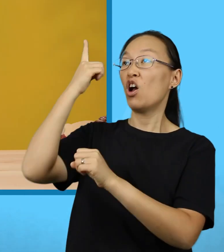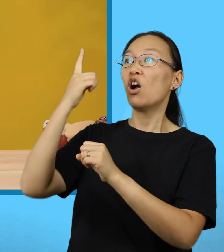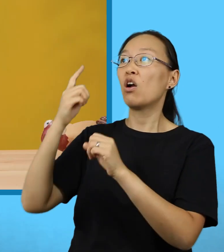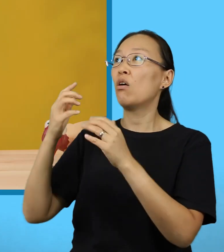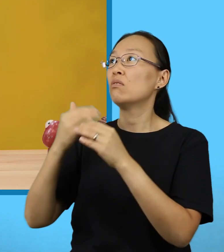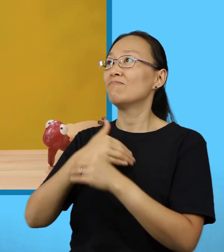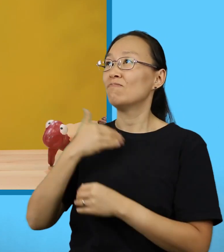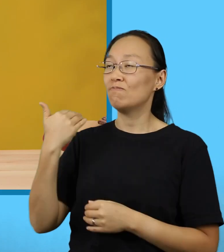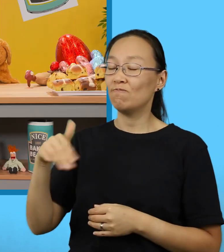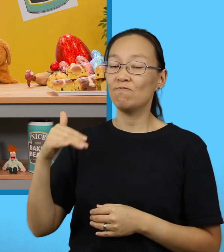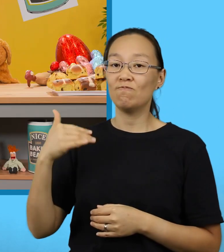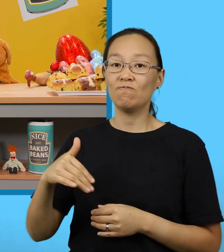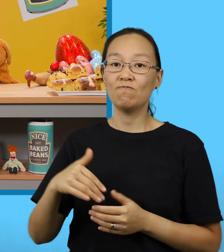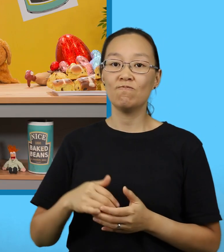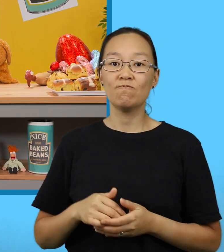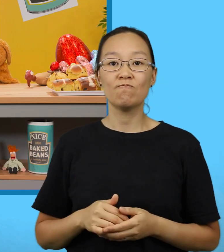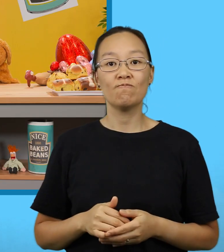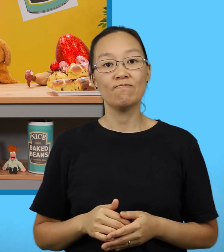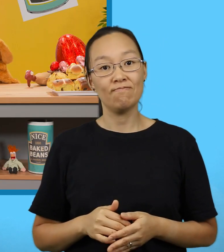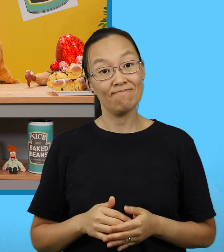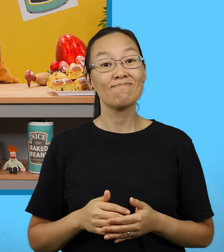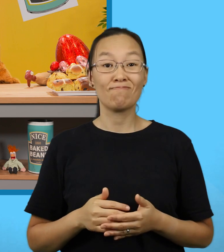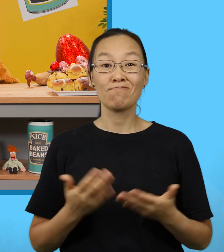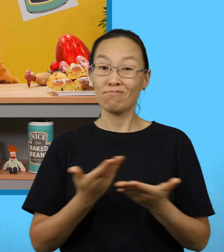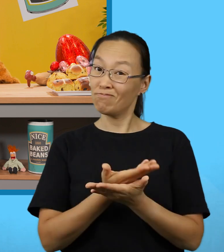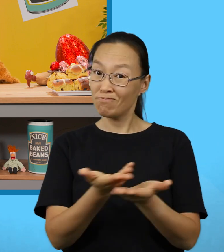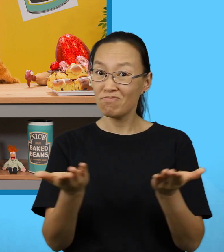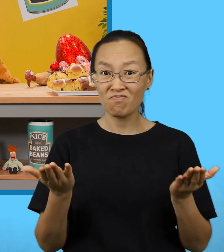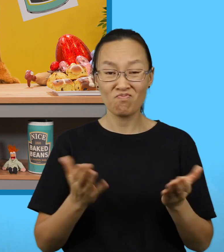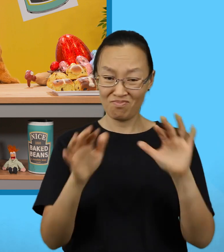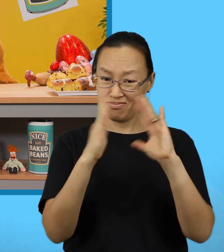Oh. And because we've all done these wrong things that have done so much damage,